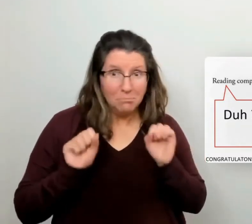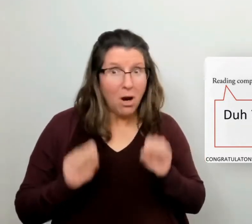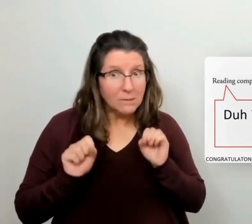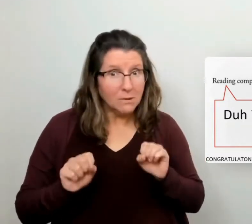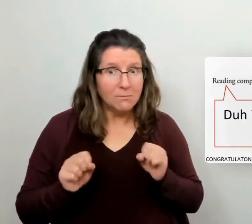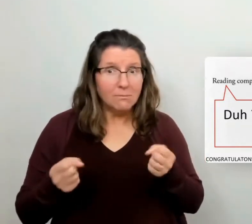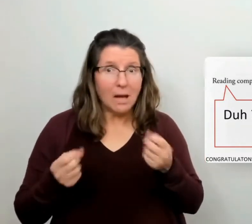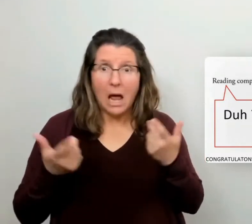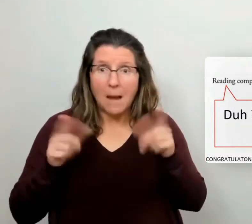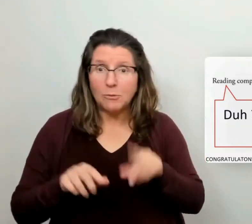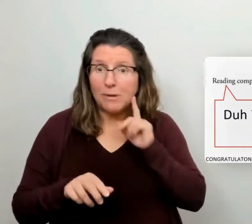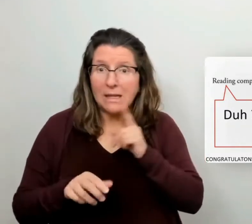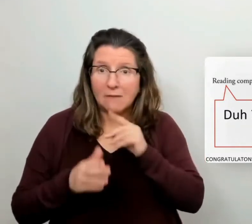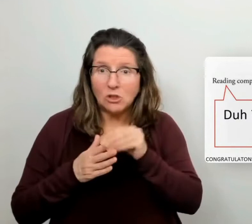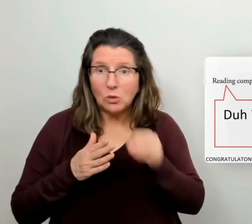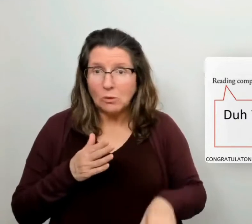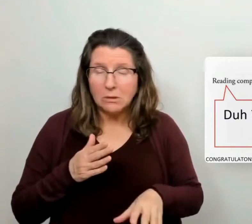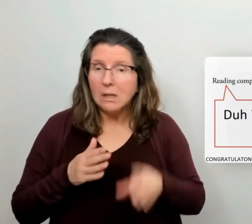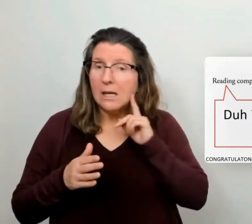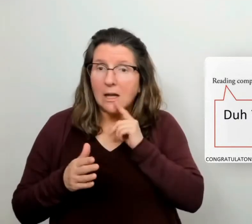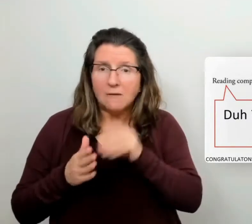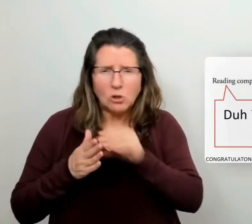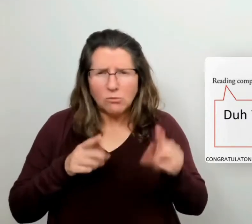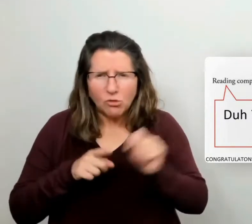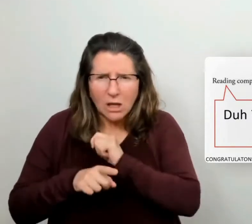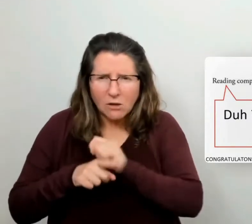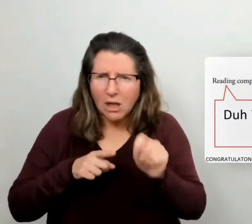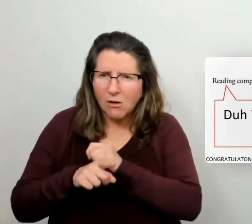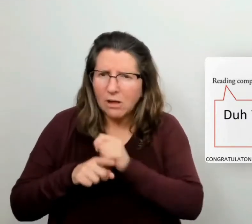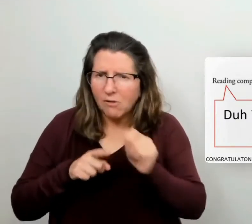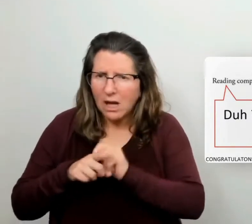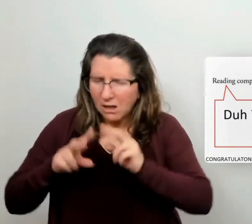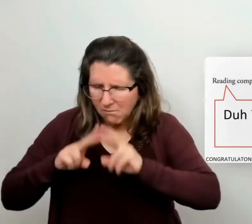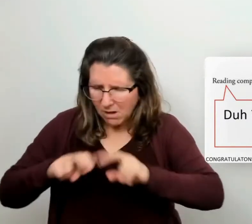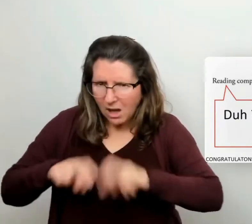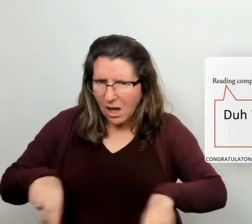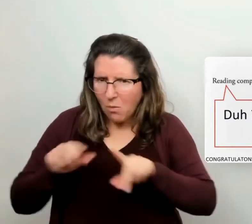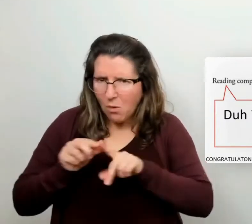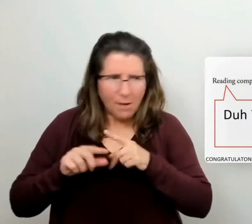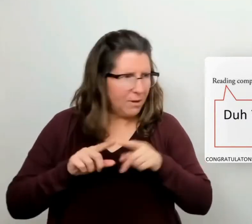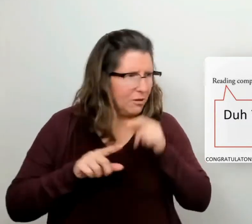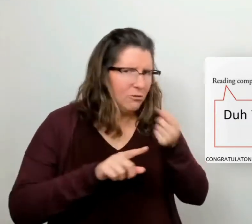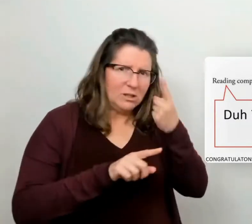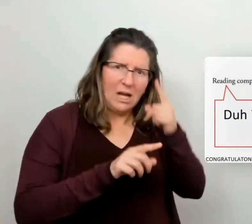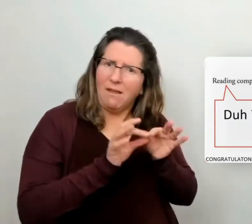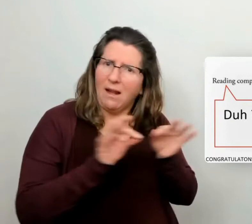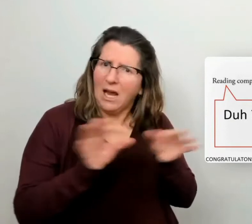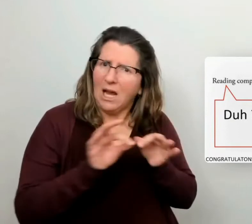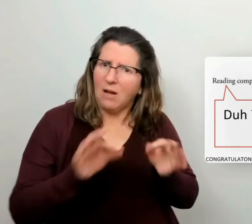This does happen. This happens to deaf students. Deaf students work hard at learning the meaning of all the words in the sentence,